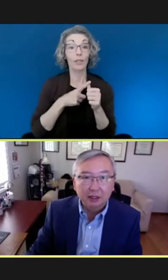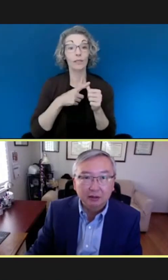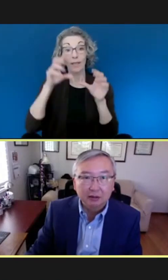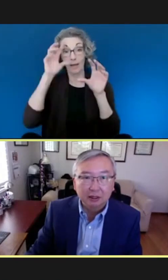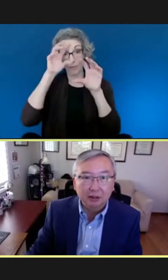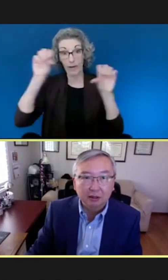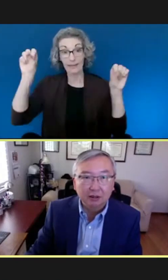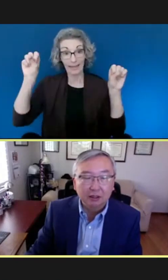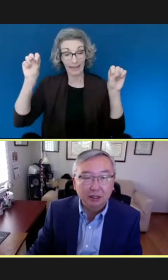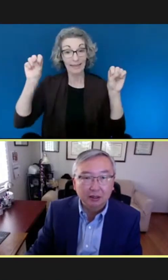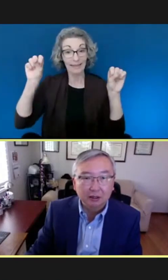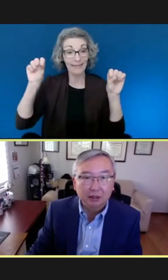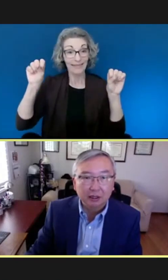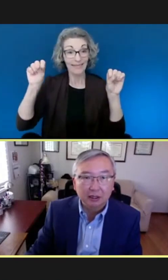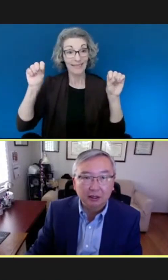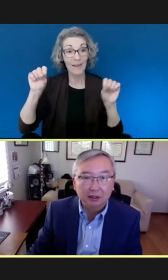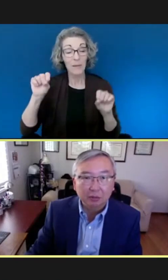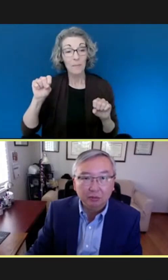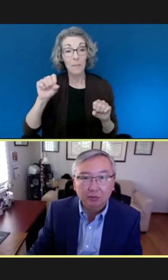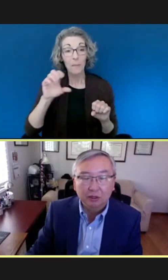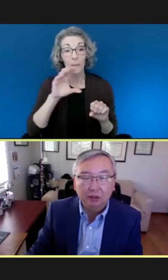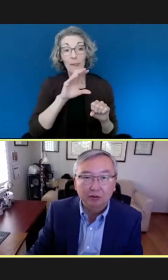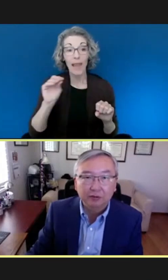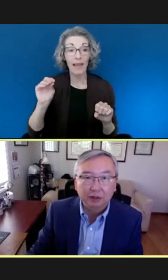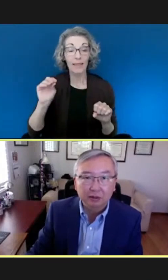And an alum of Stanford,